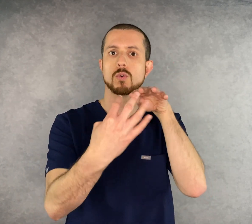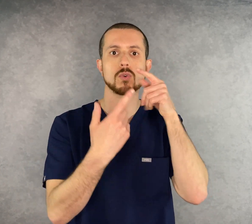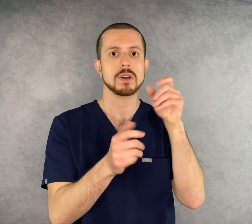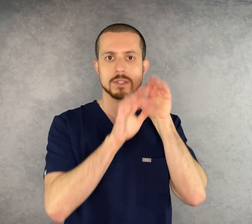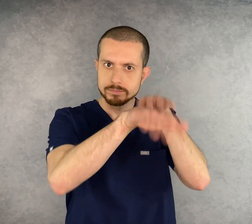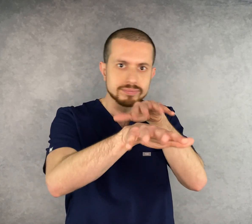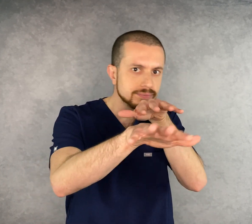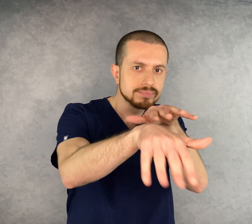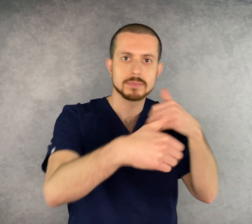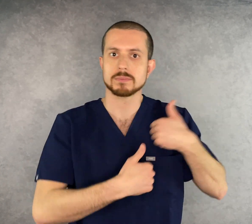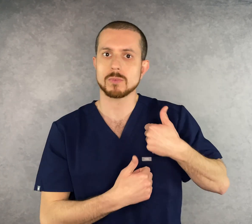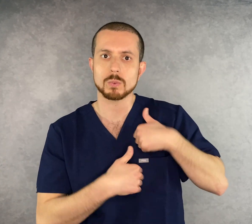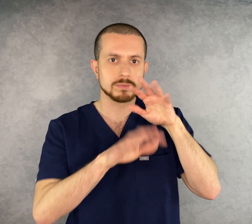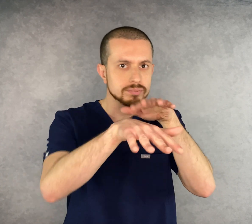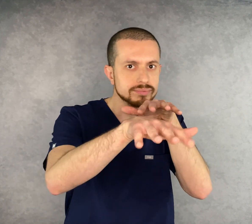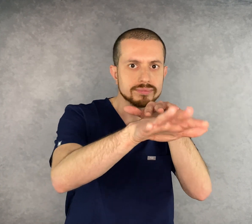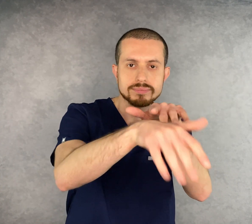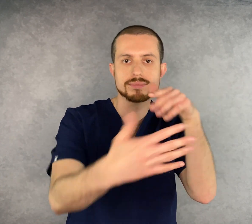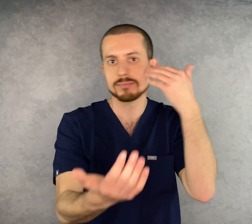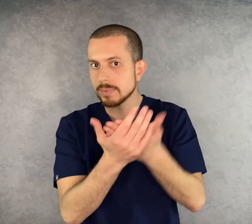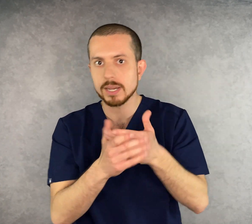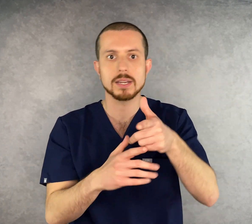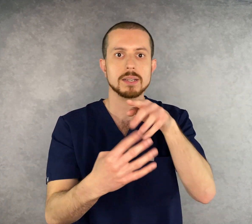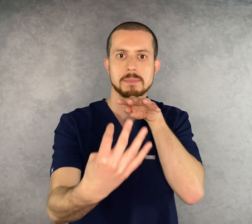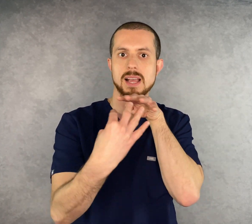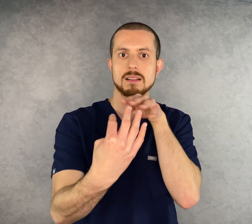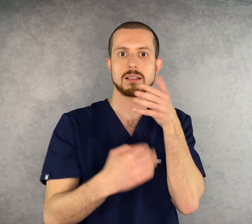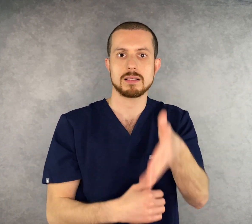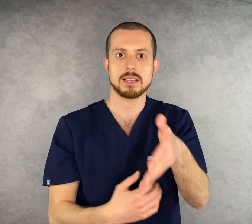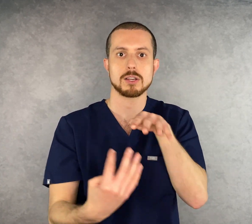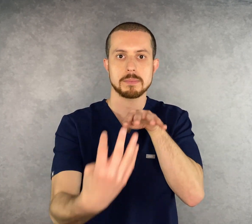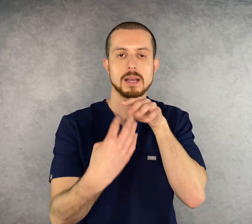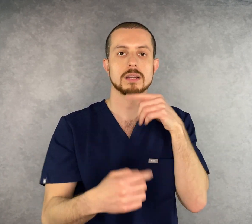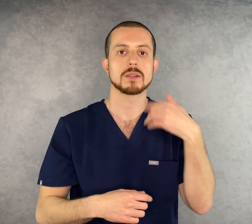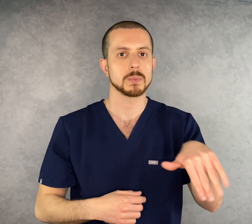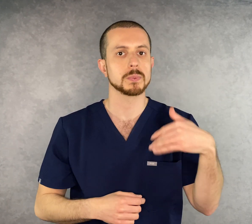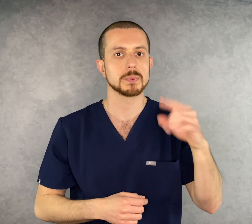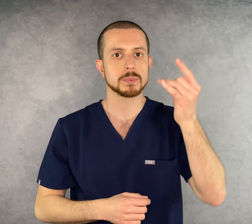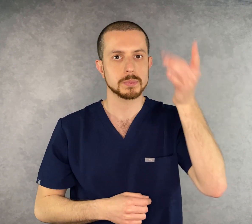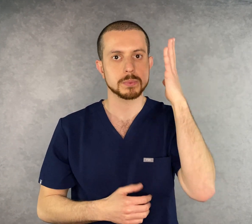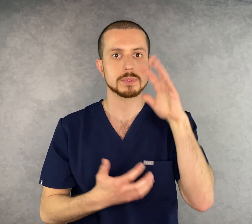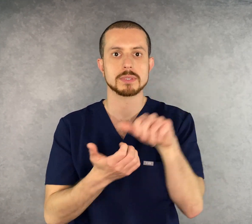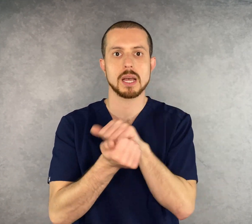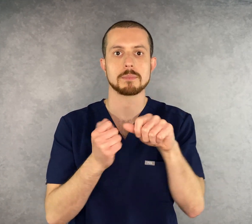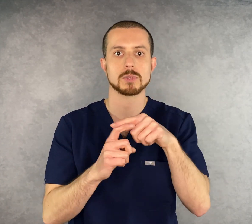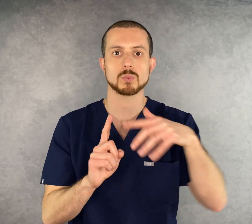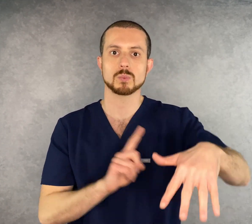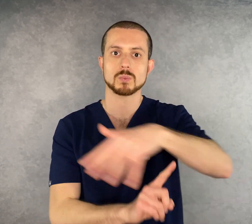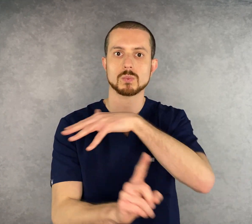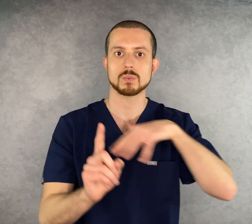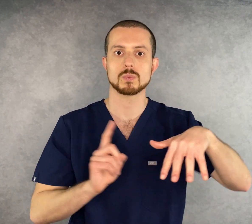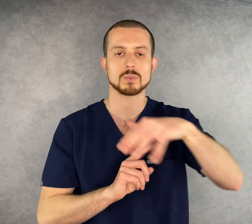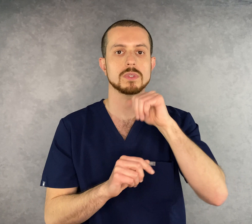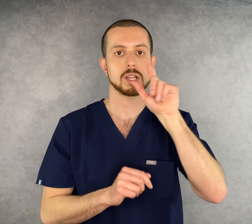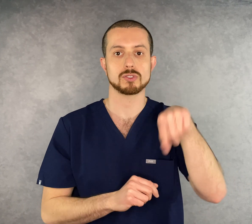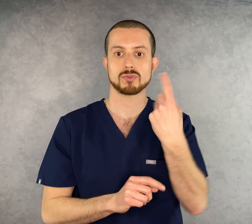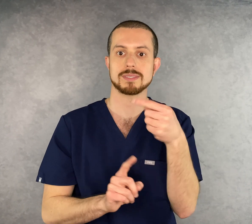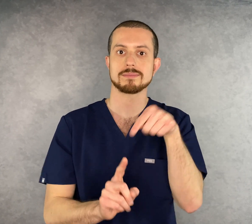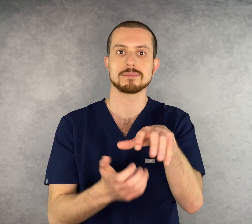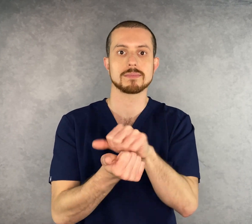and prepare for battle. It's like a war zone. These cells are like soldiers marching towards battle. The battle is devastating. There is a lot of damage to the surrounding area. The viruses aren't the only